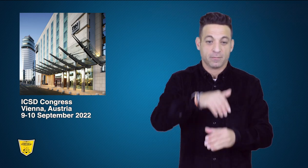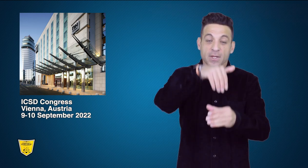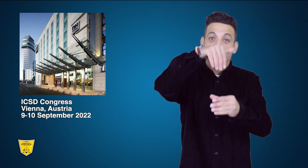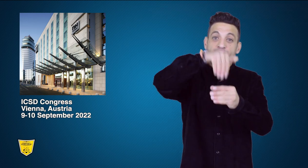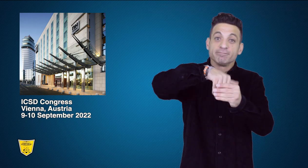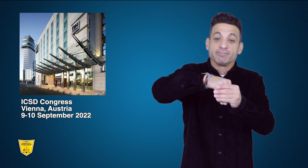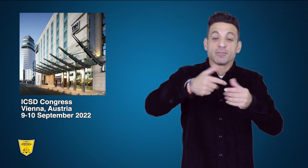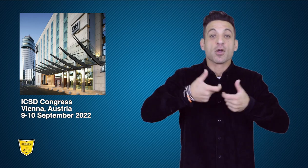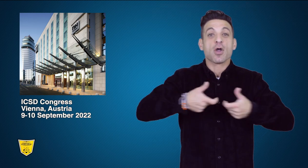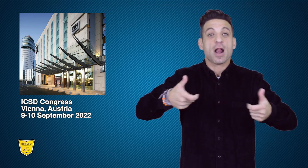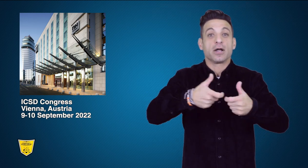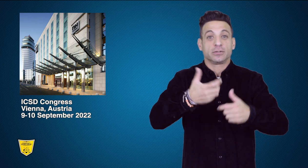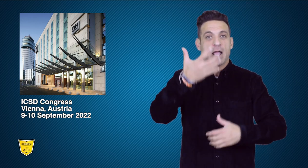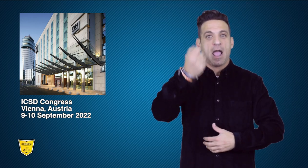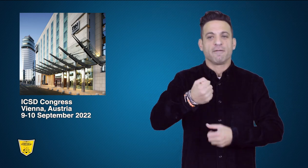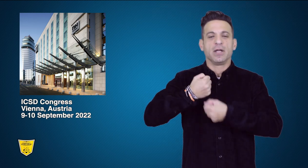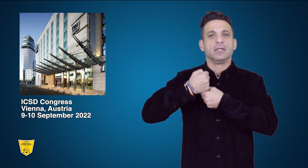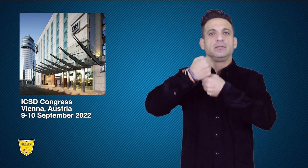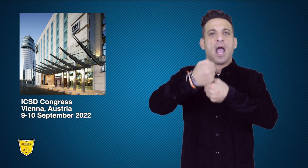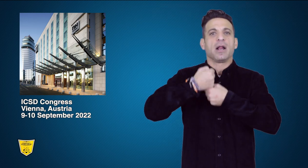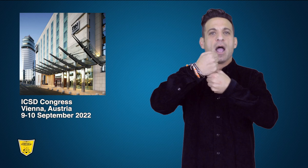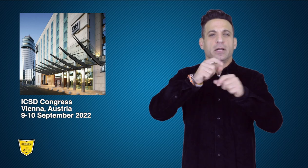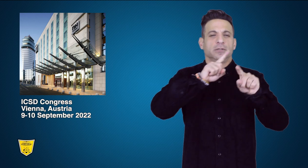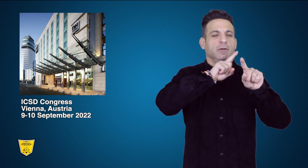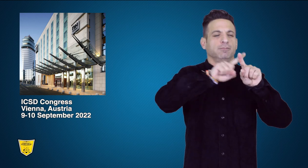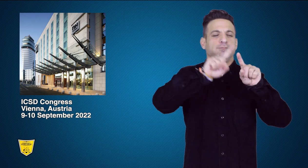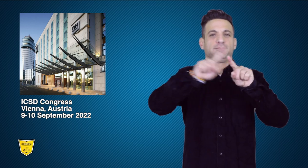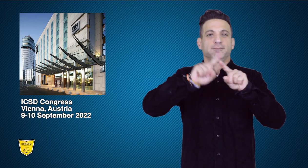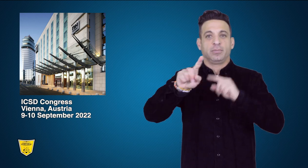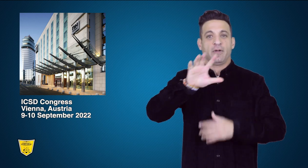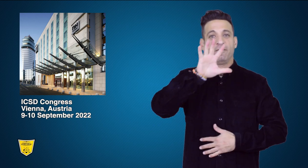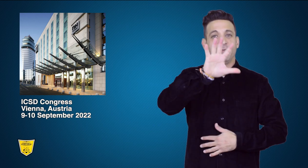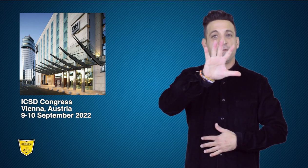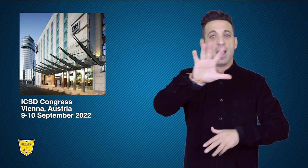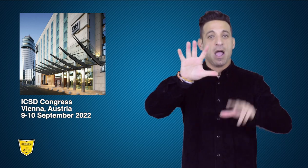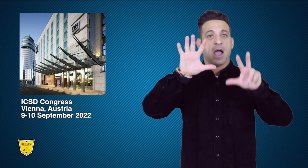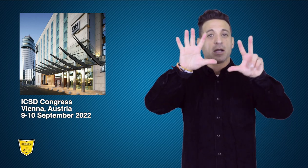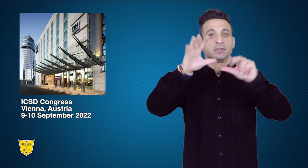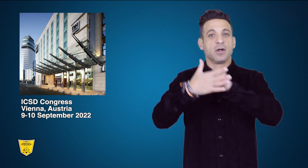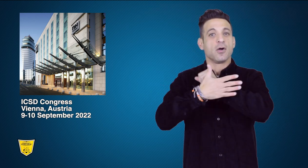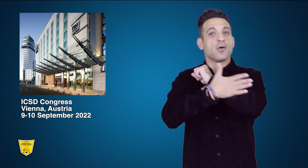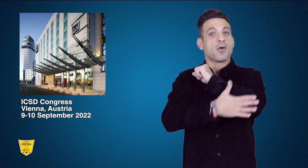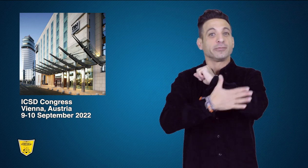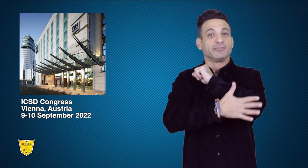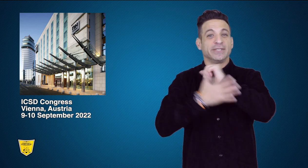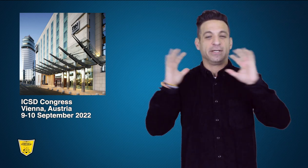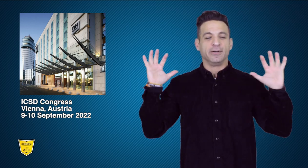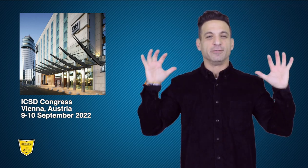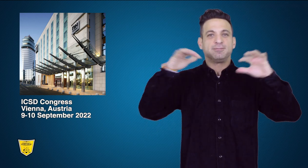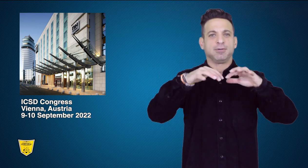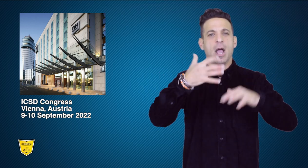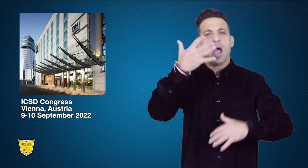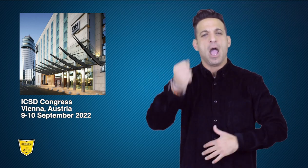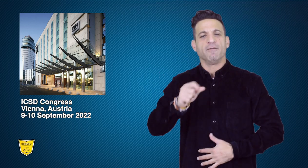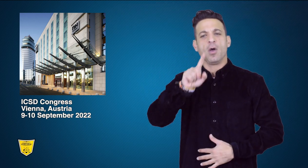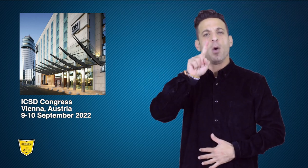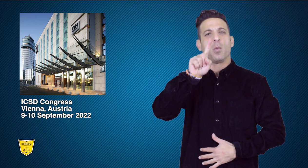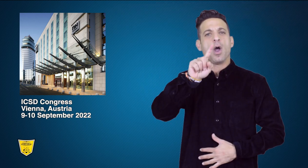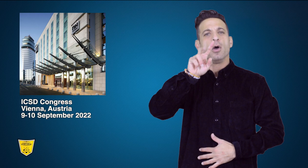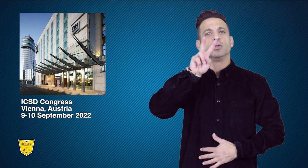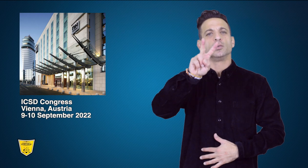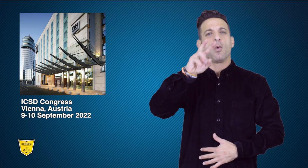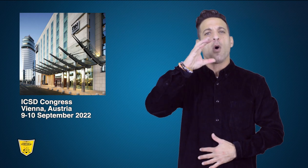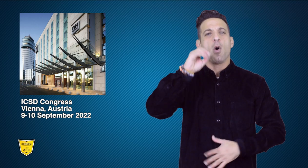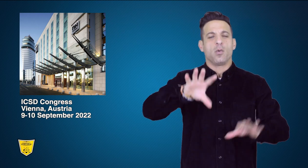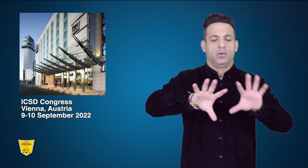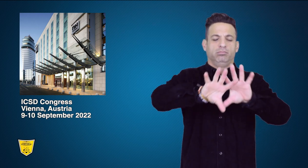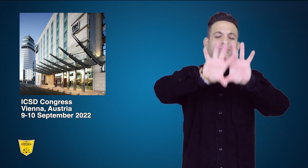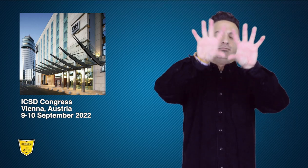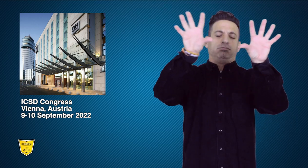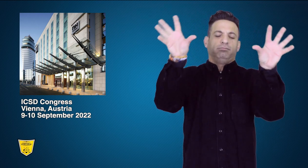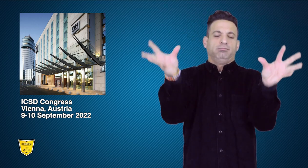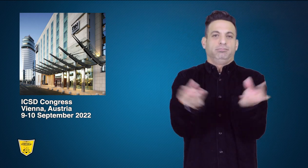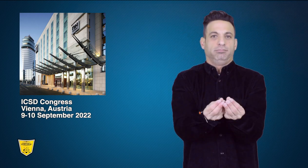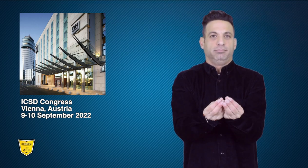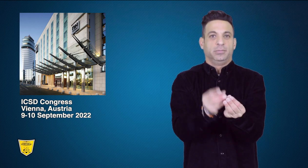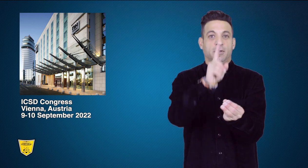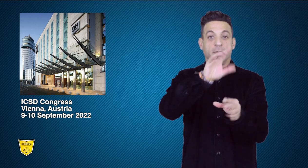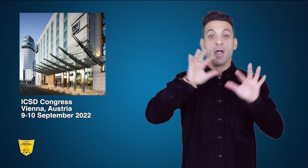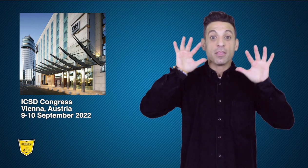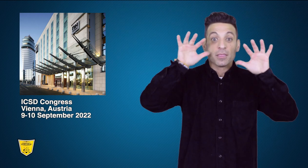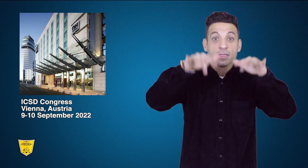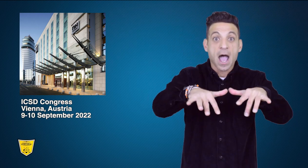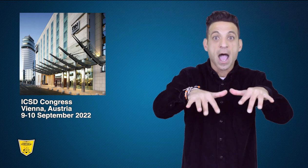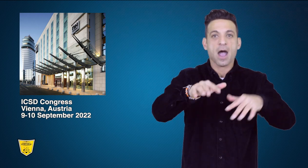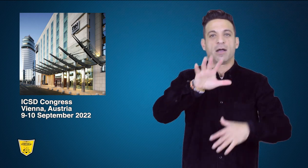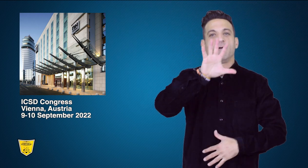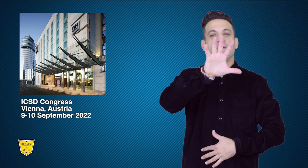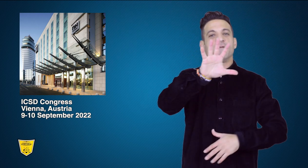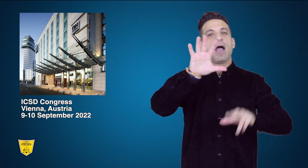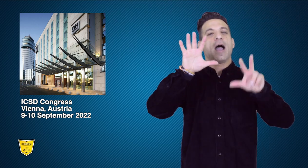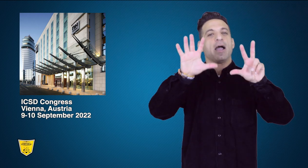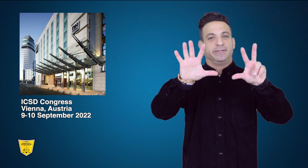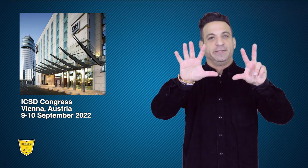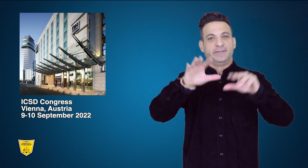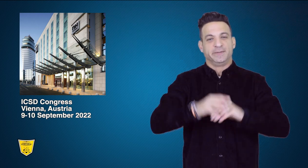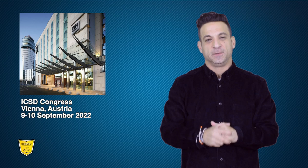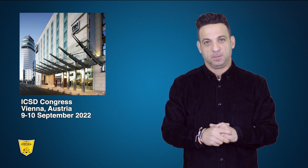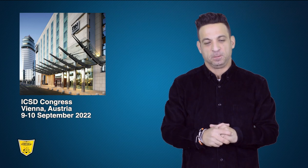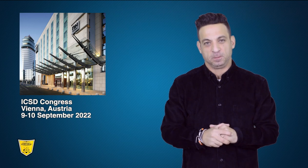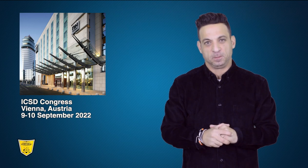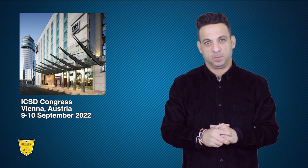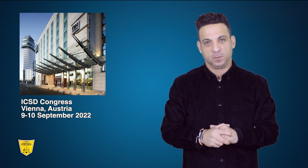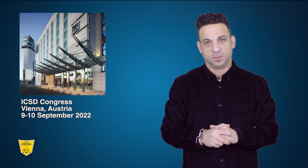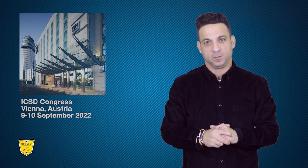Delegates representing 58 countries were in attendance out of 120 countries.